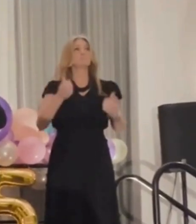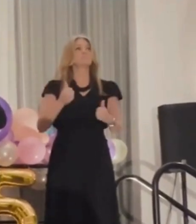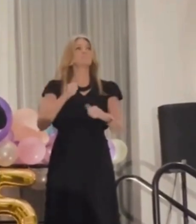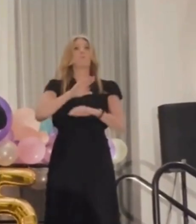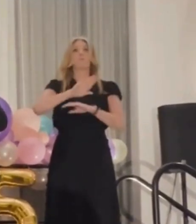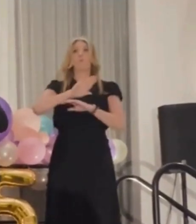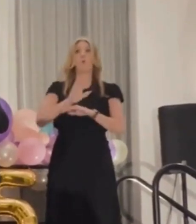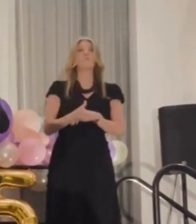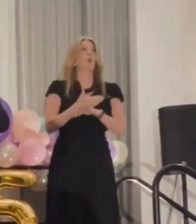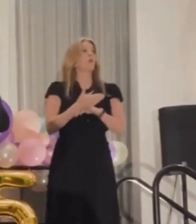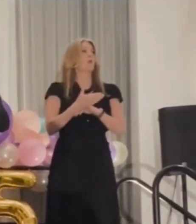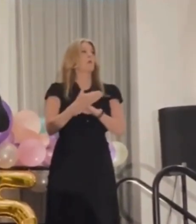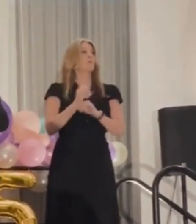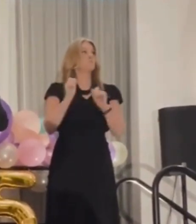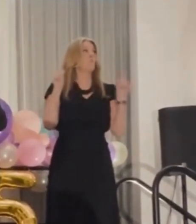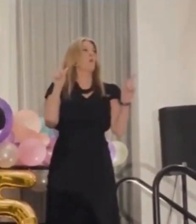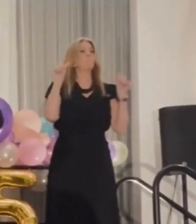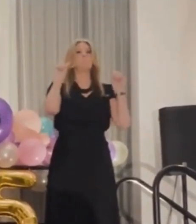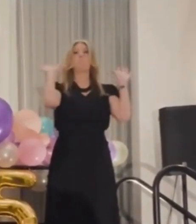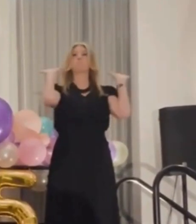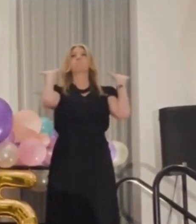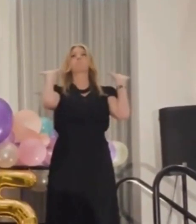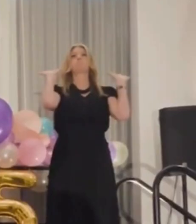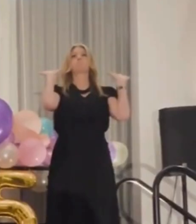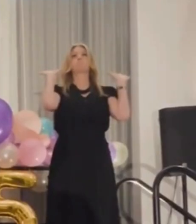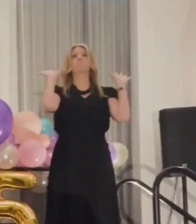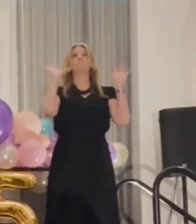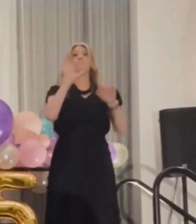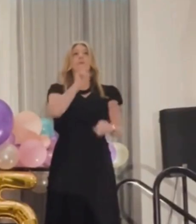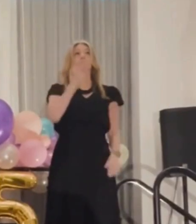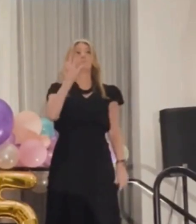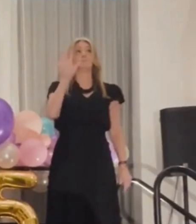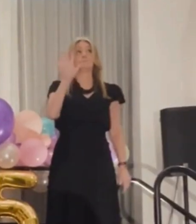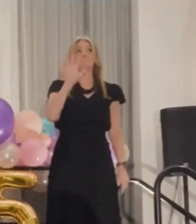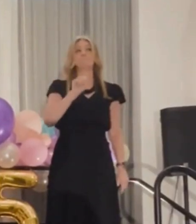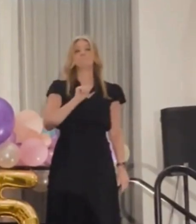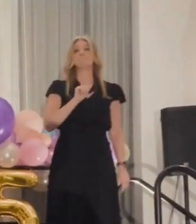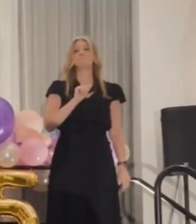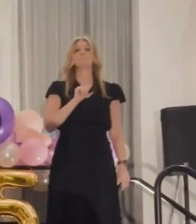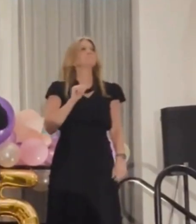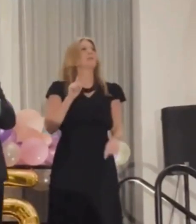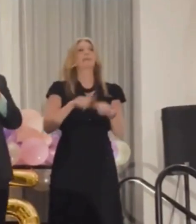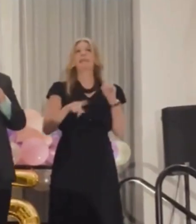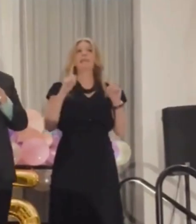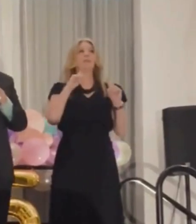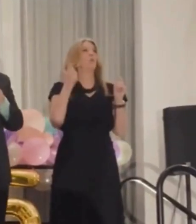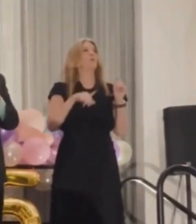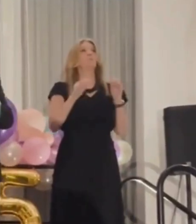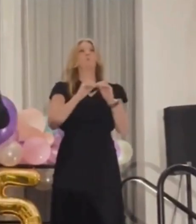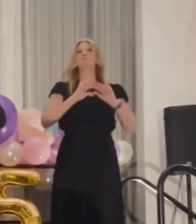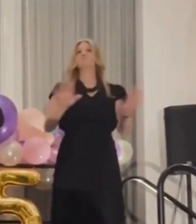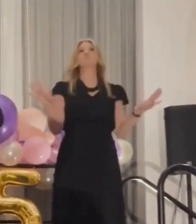My hearing was gone. So I'm 35 years old and I can't hear anymore.